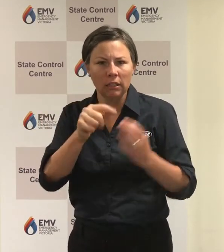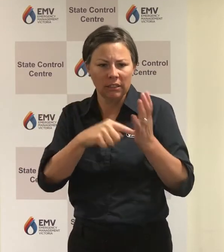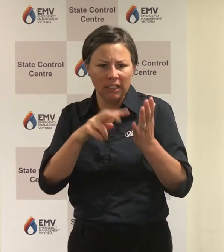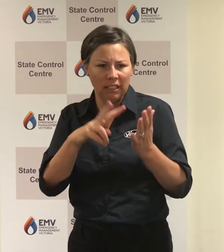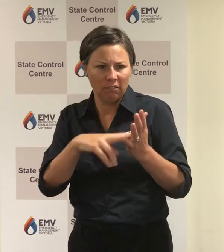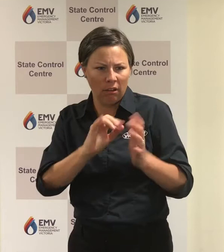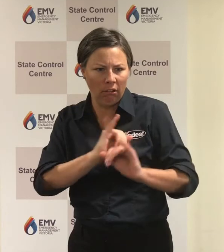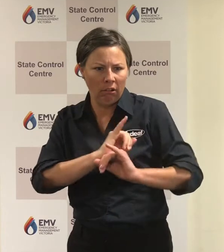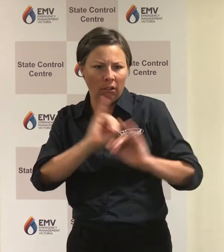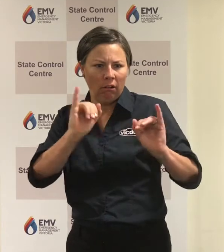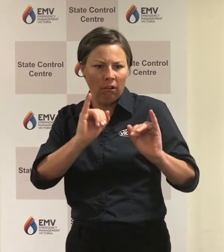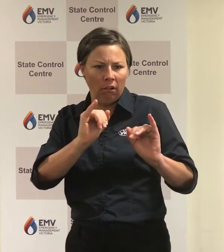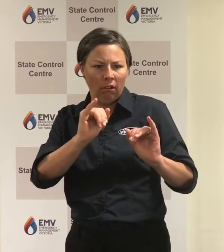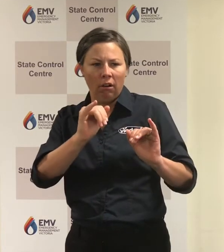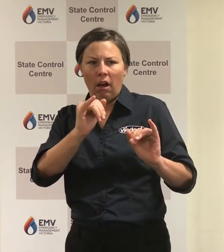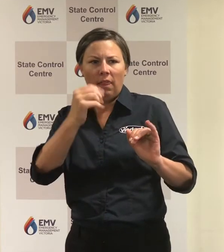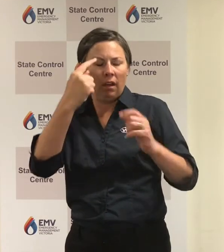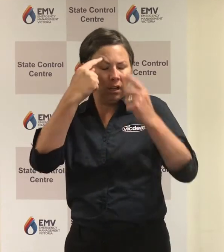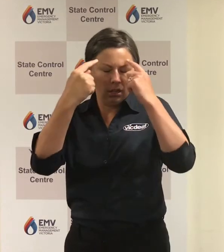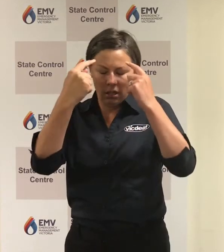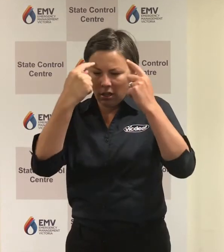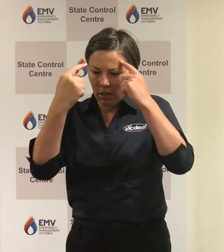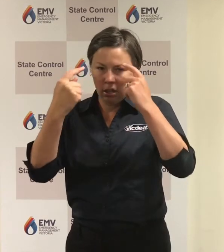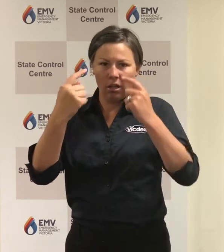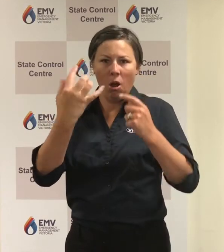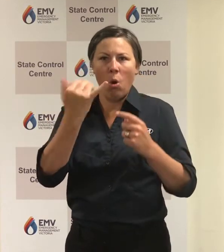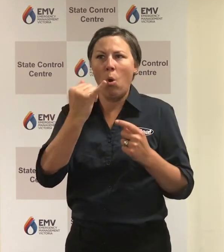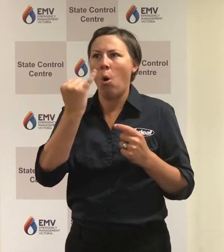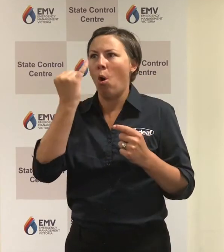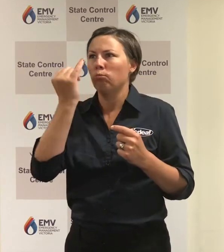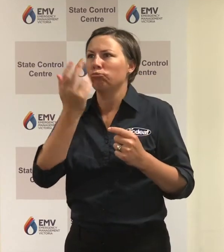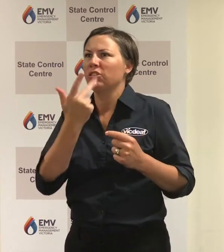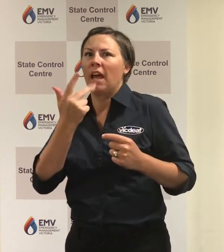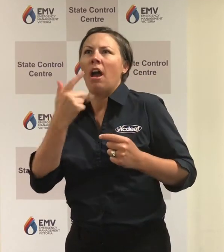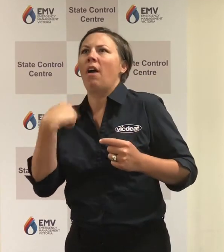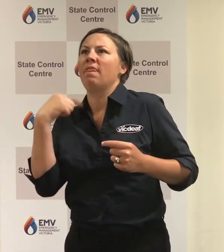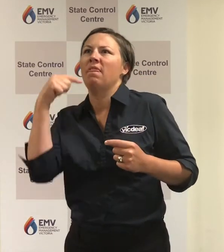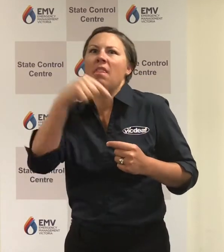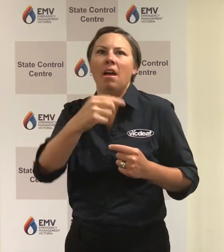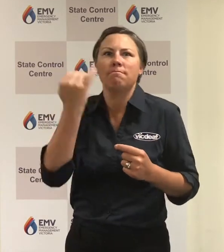remembering, possibly even imagining what it would have been like to have been there.